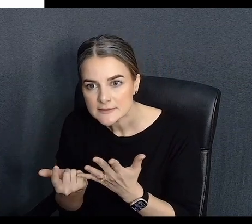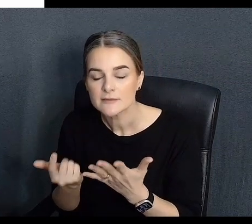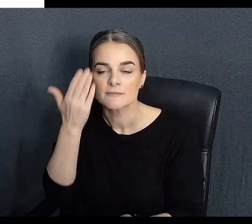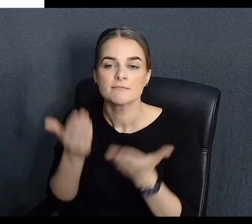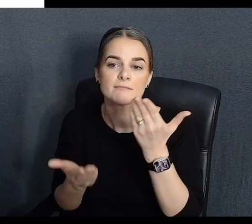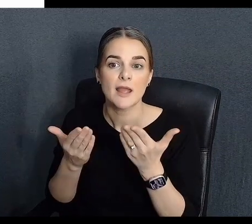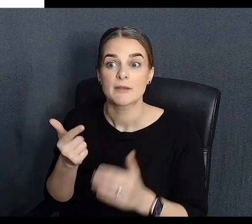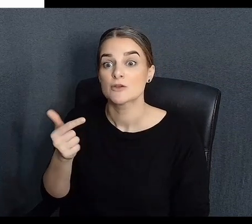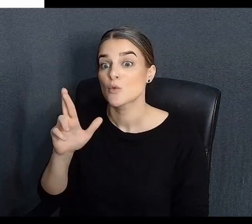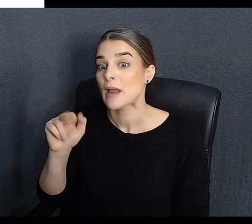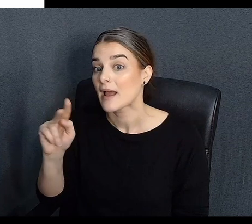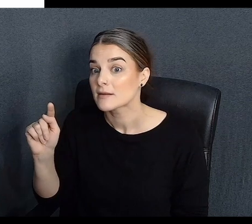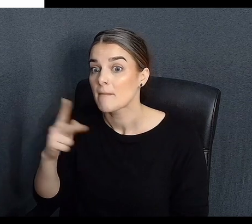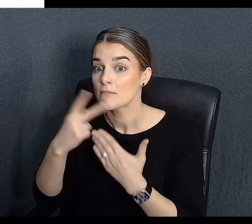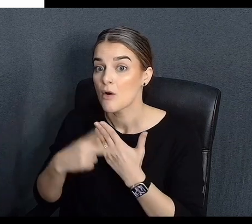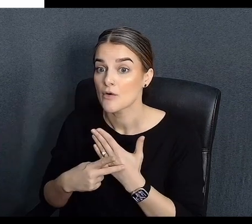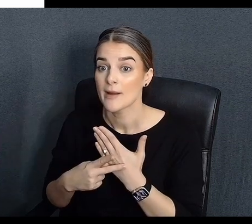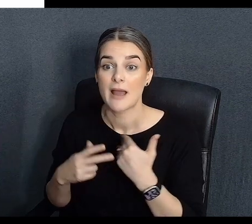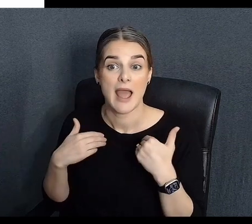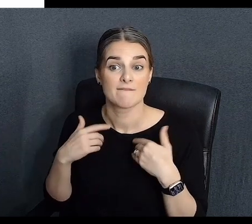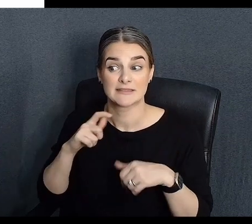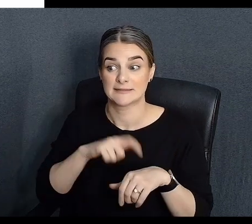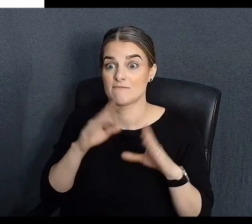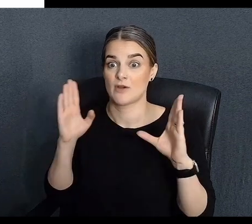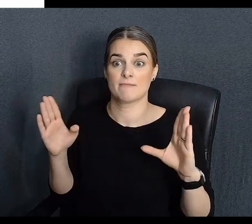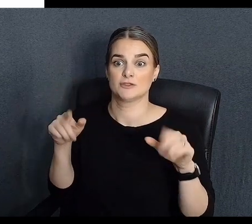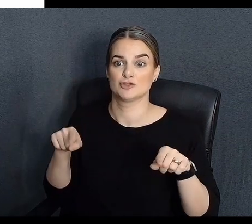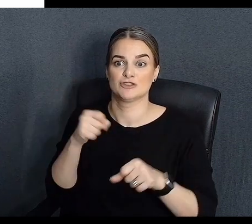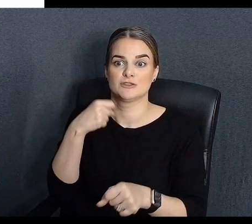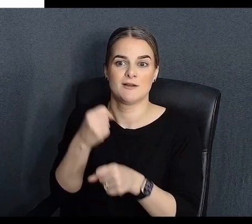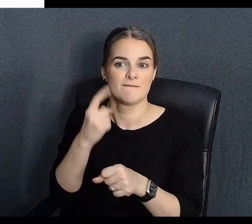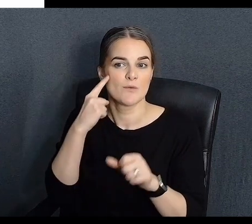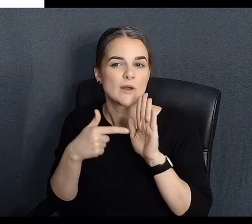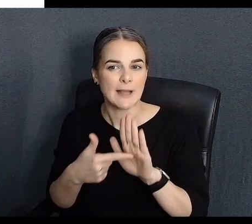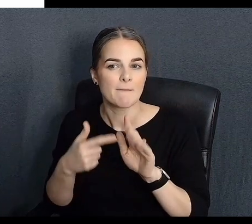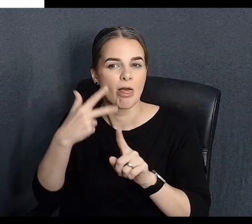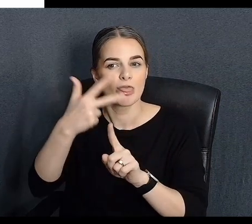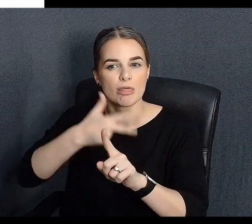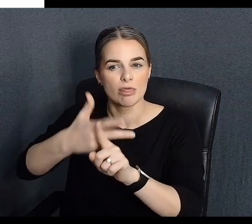on a certain time frame of the year, like, for example, a quarterly basis.